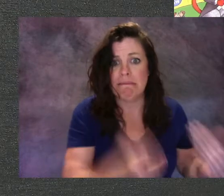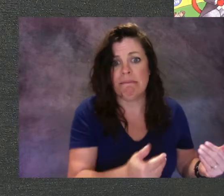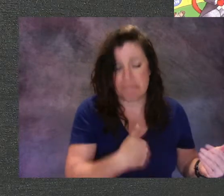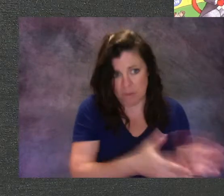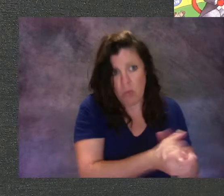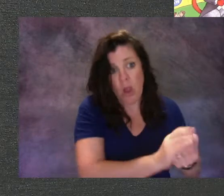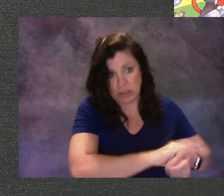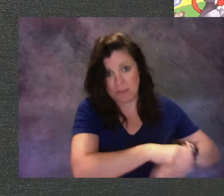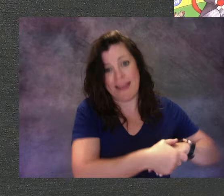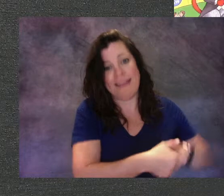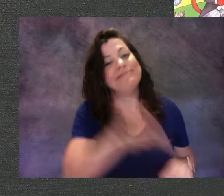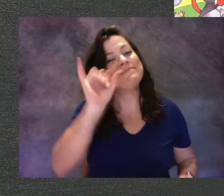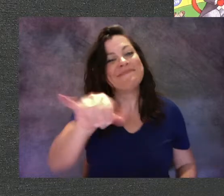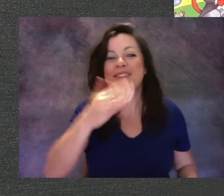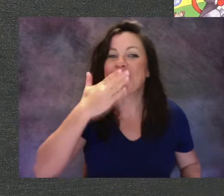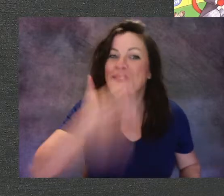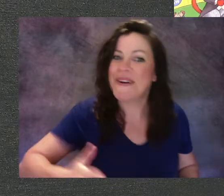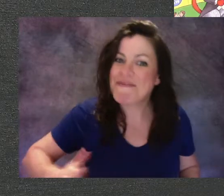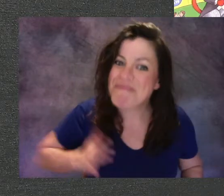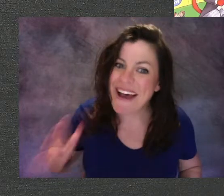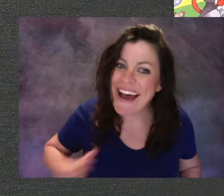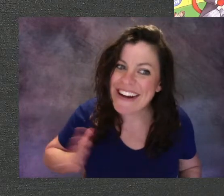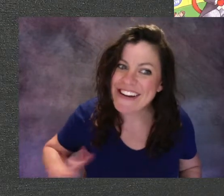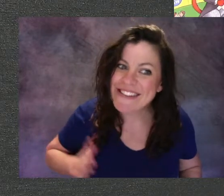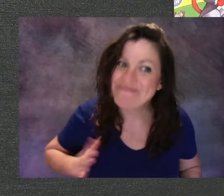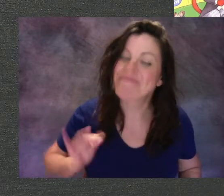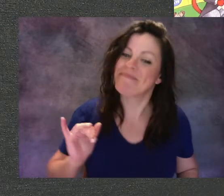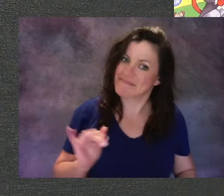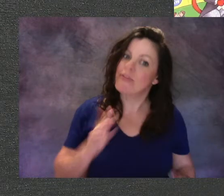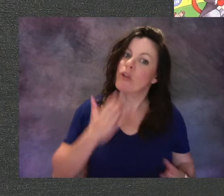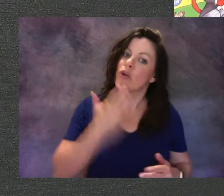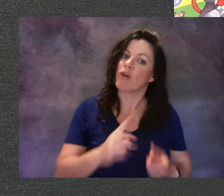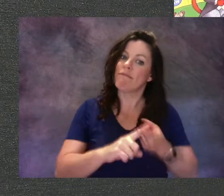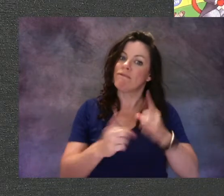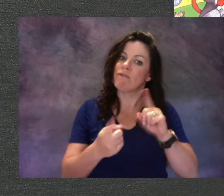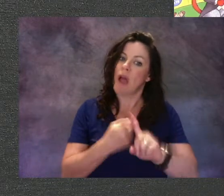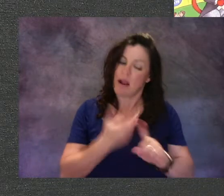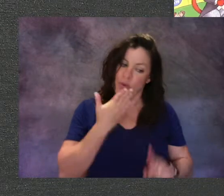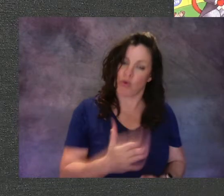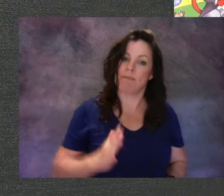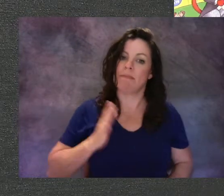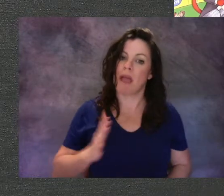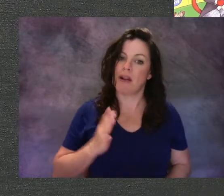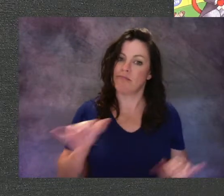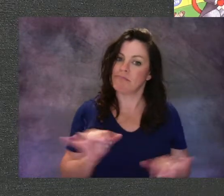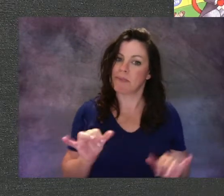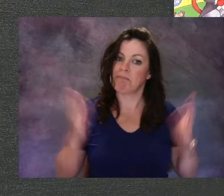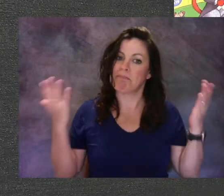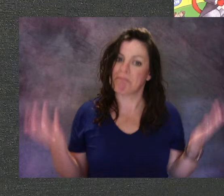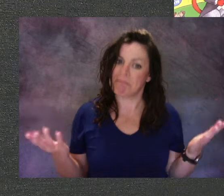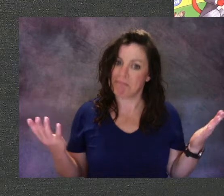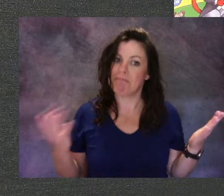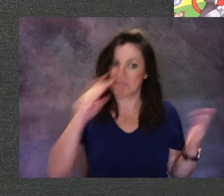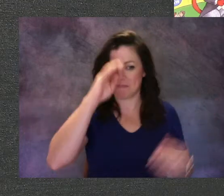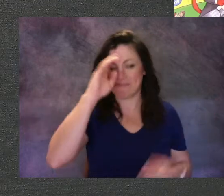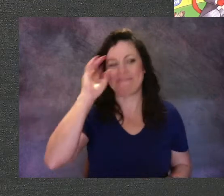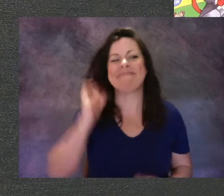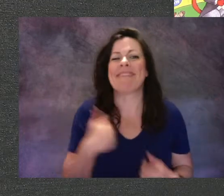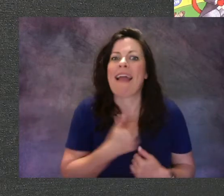That's good manners. That's being a good friend. Very cool. I love being a scientist.